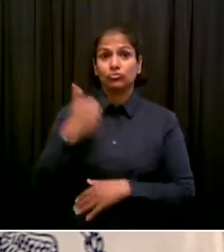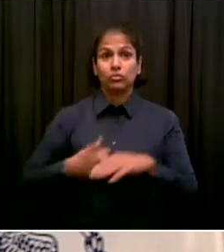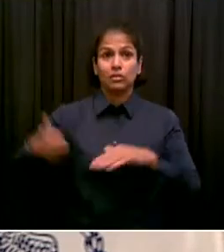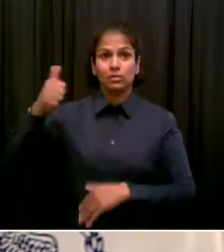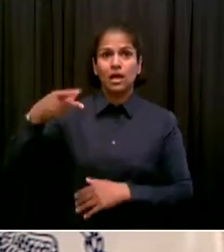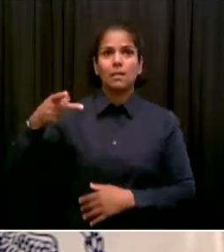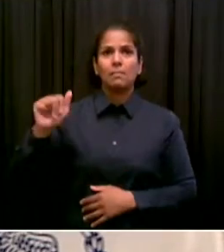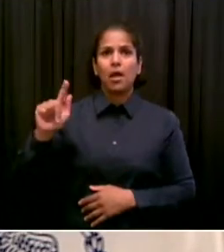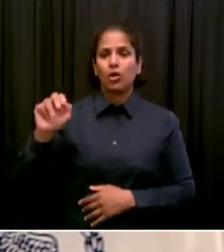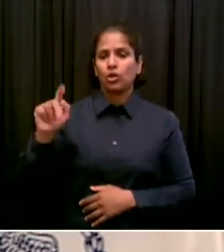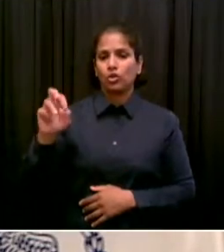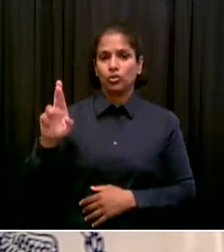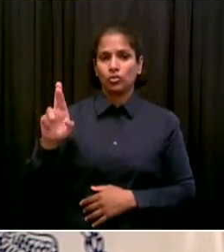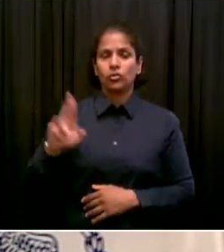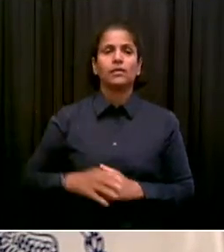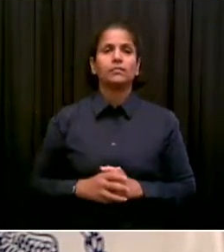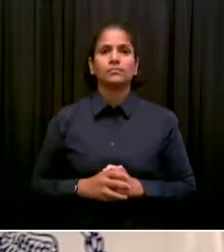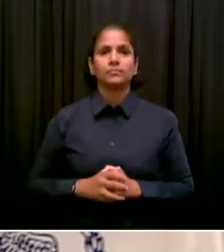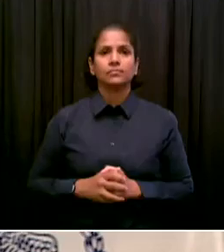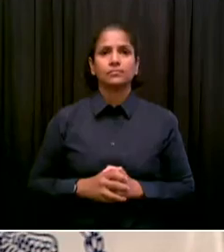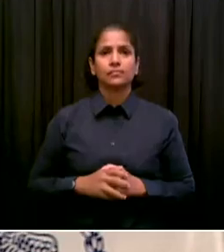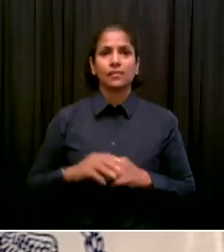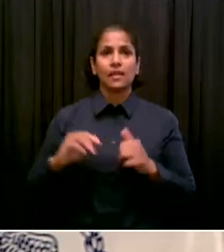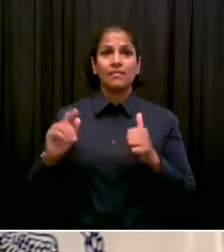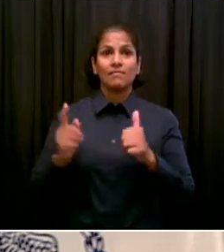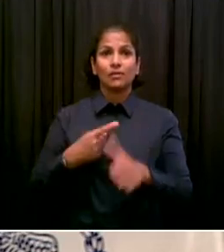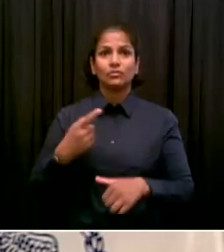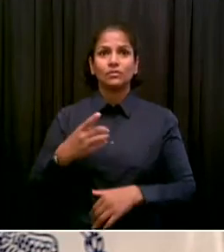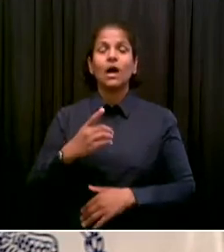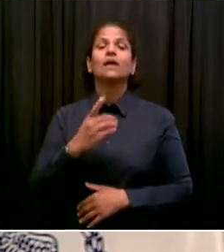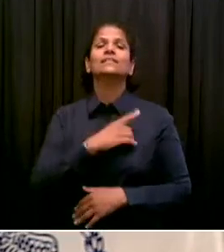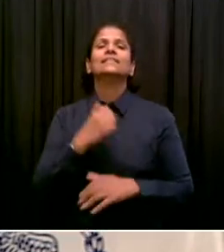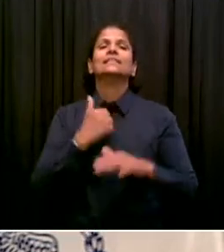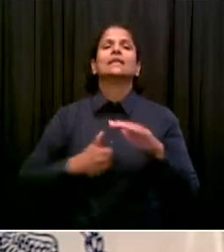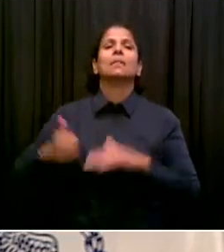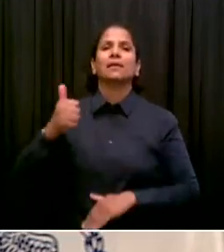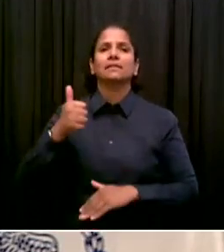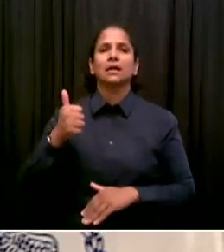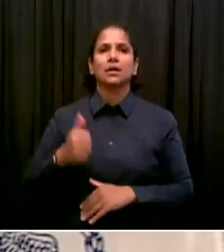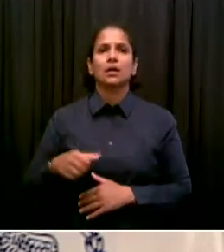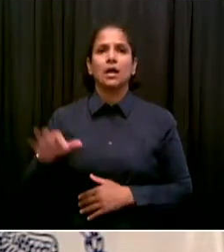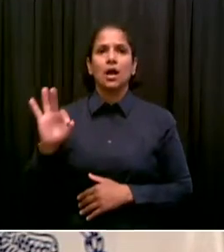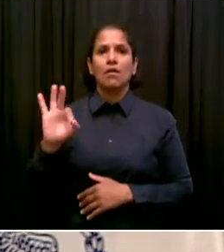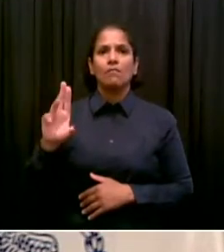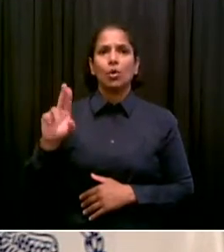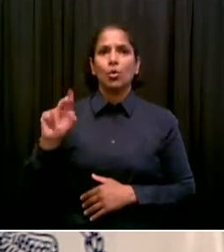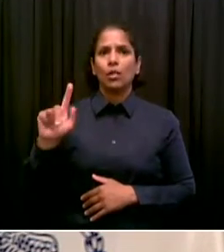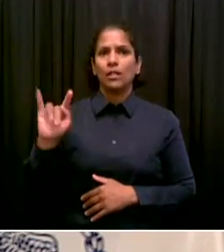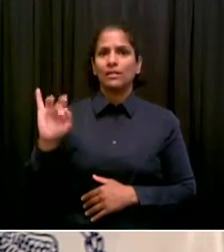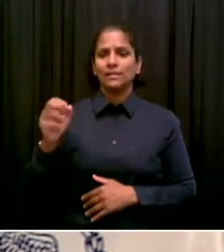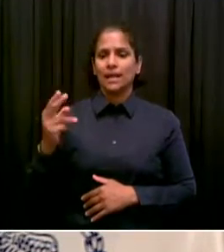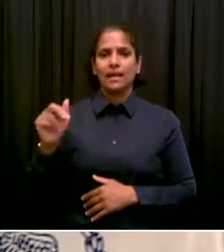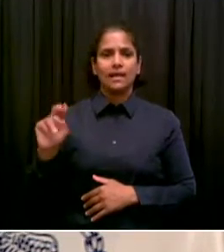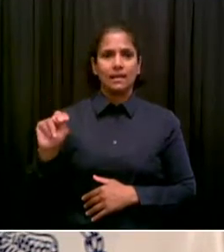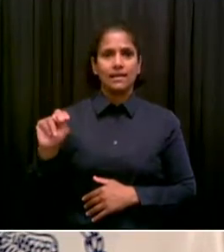PRESIDENT AND CEO OF NEW YORK